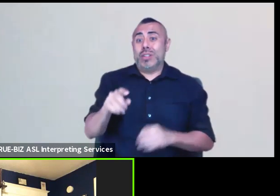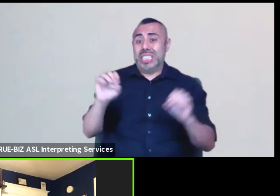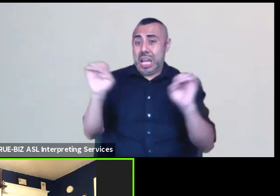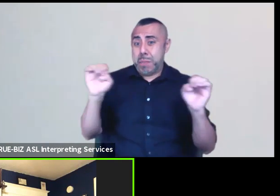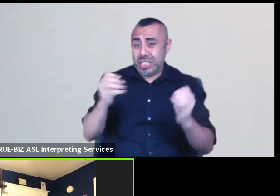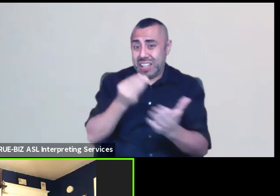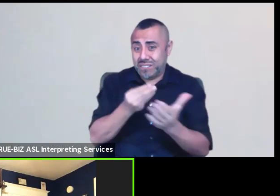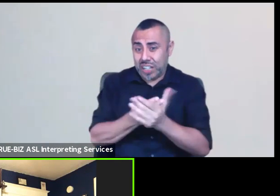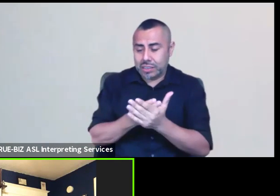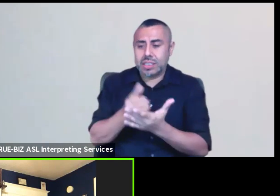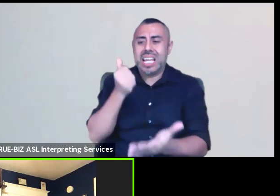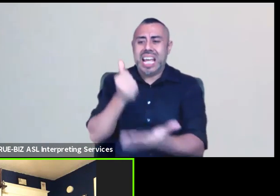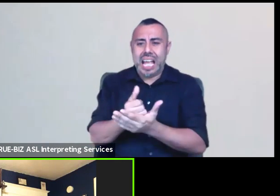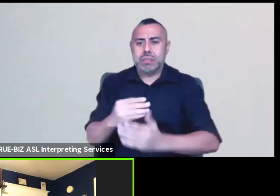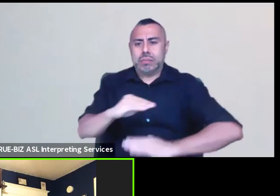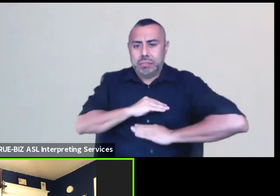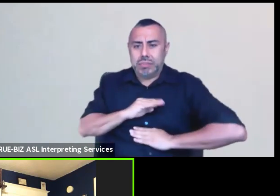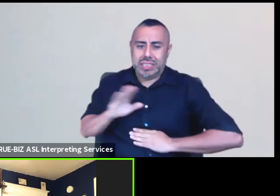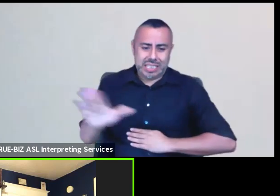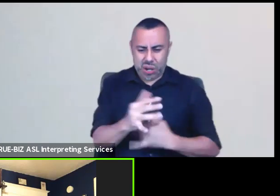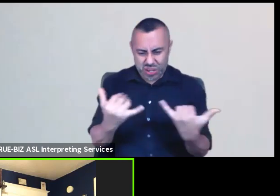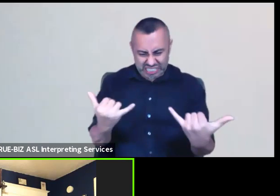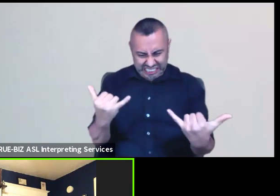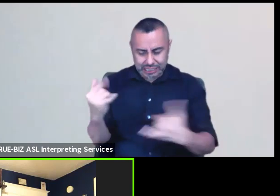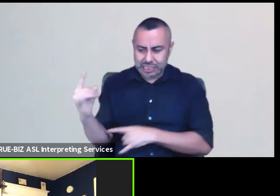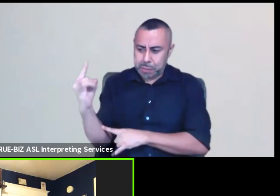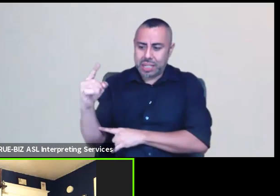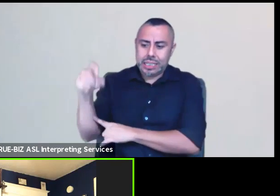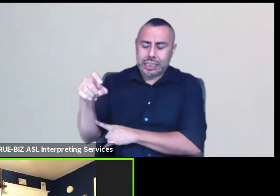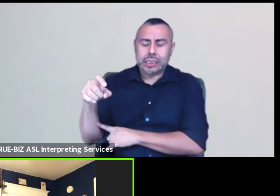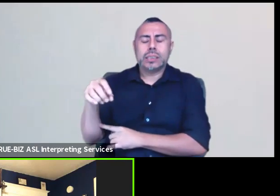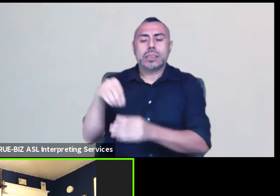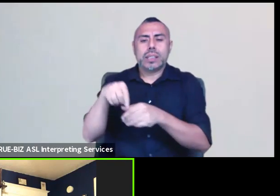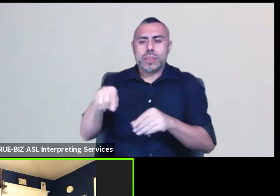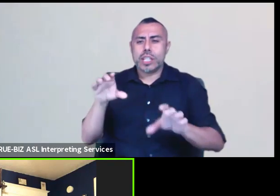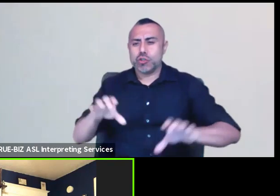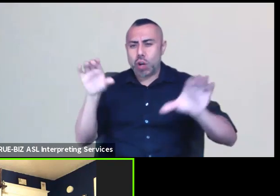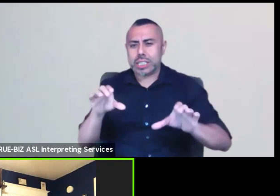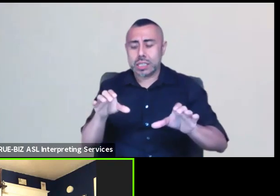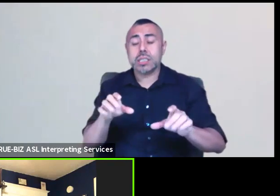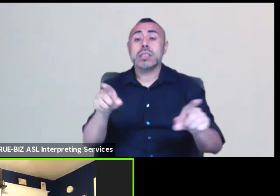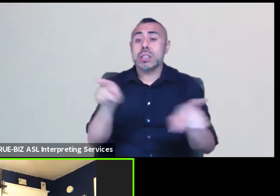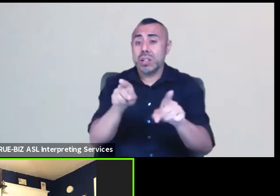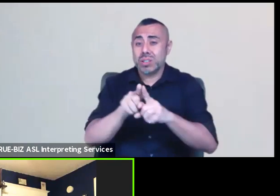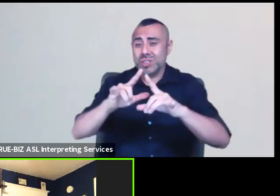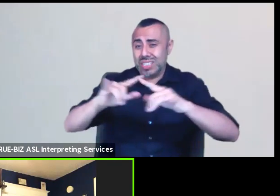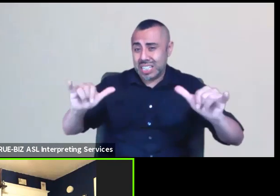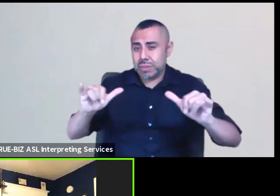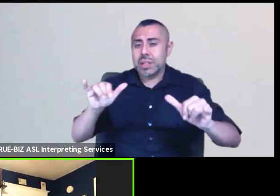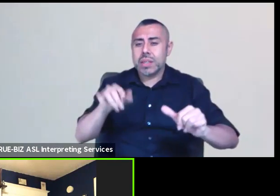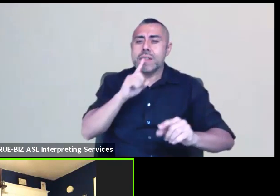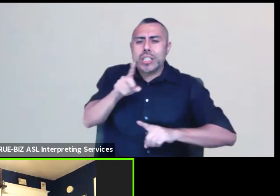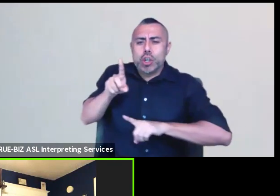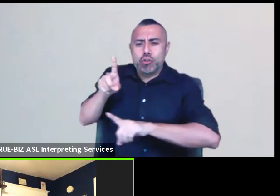in the short-term of this crisis, but it's also a real-time survey of the kinds of work being lost and the financial impacts